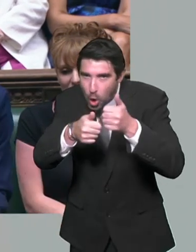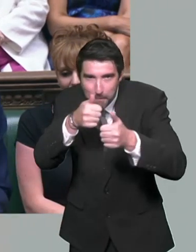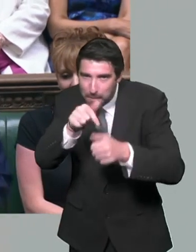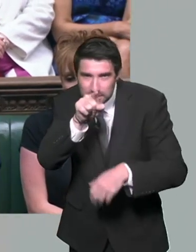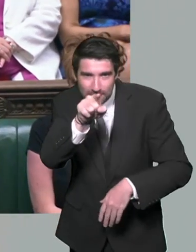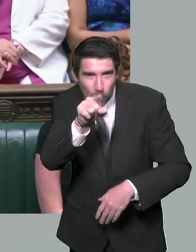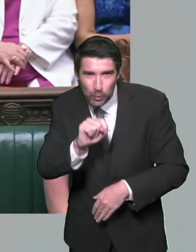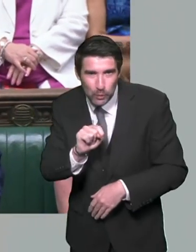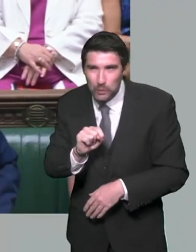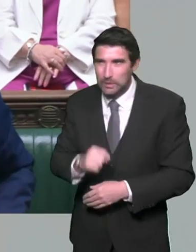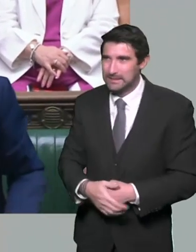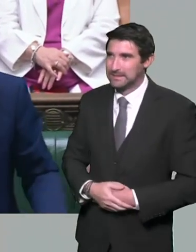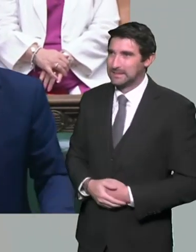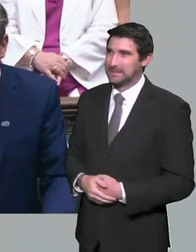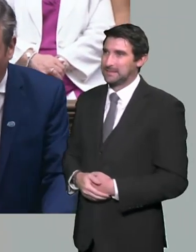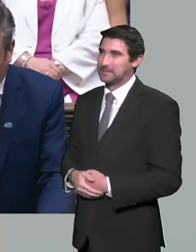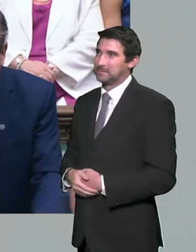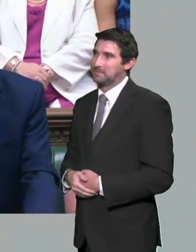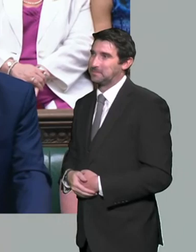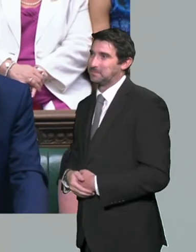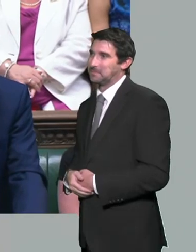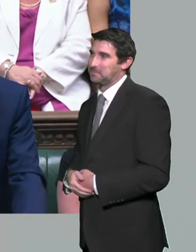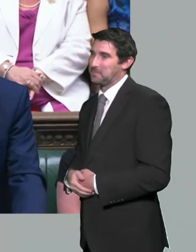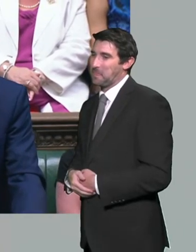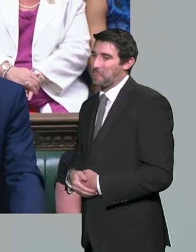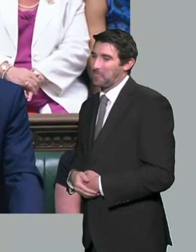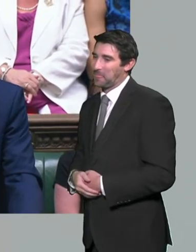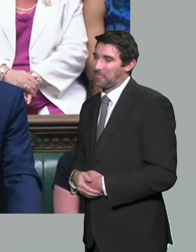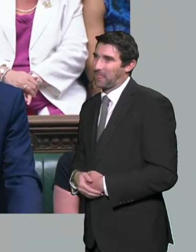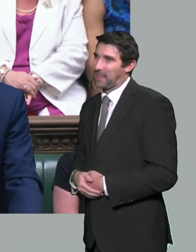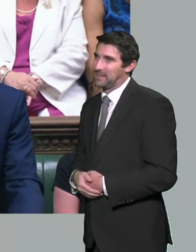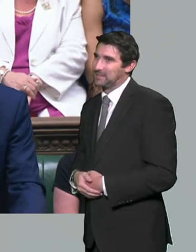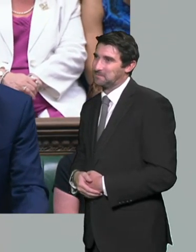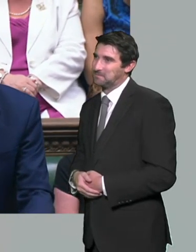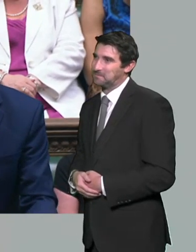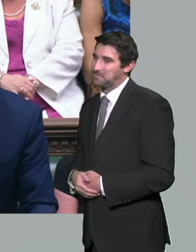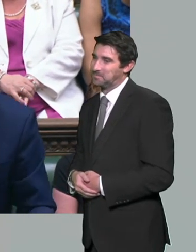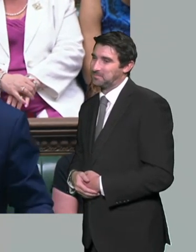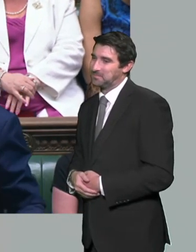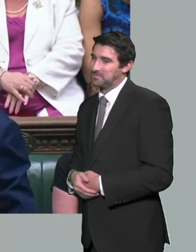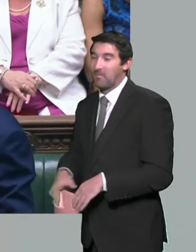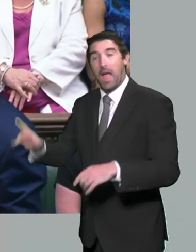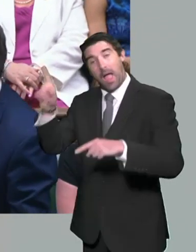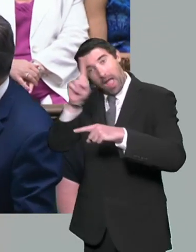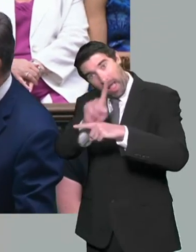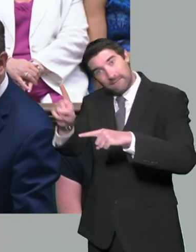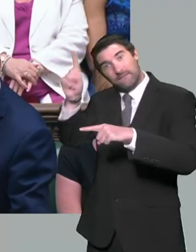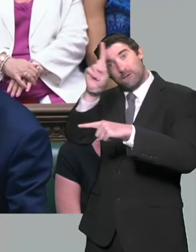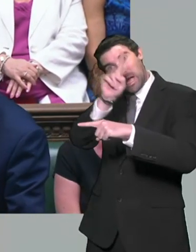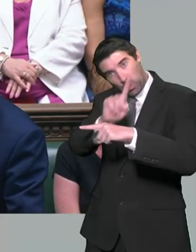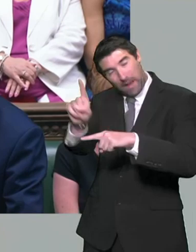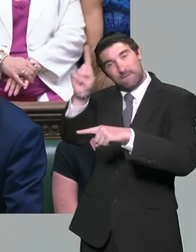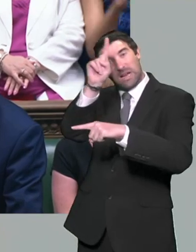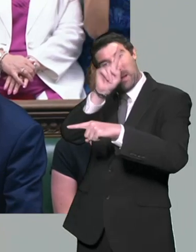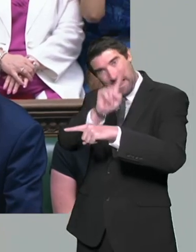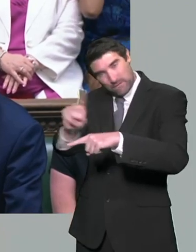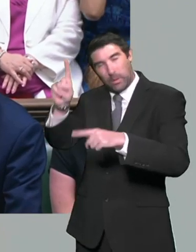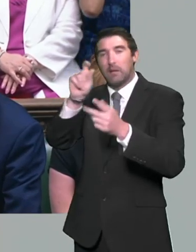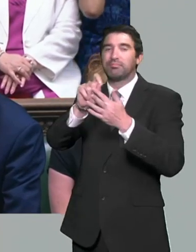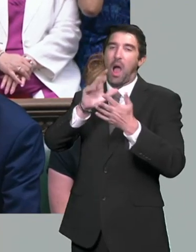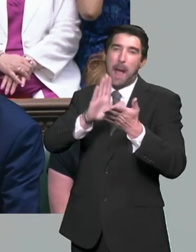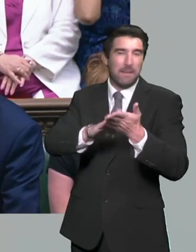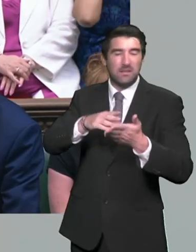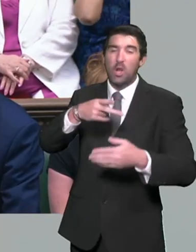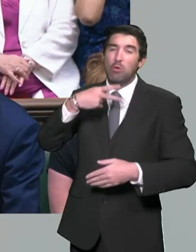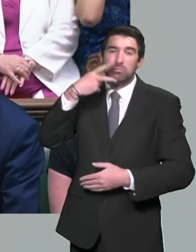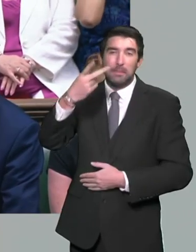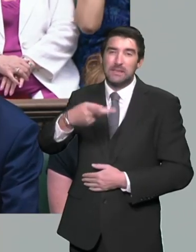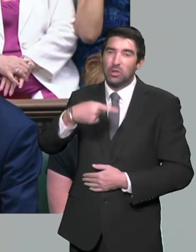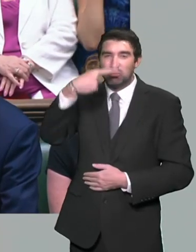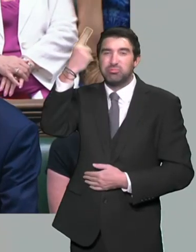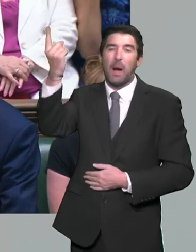Week after week, he stands there and spouts the same nonsense: the economy is booming,